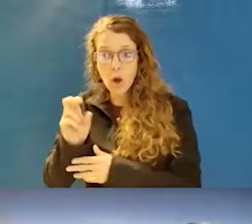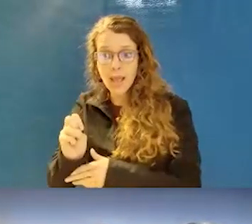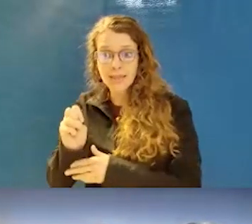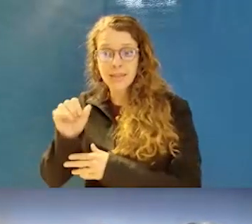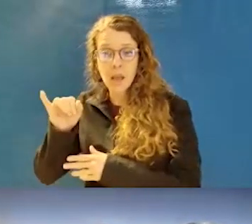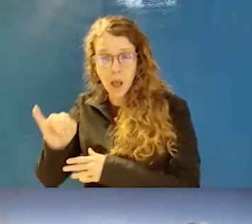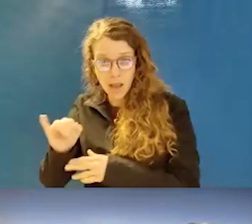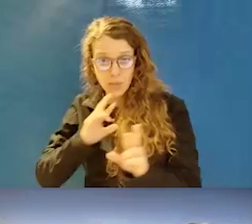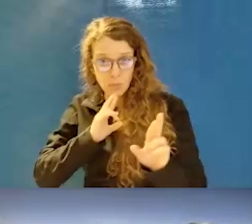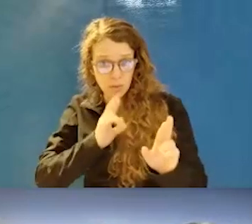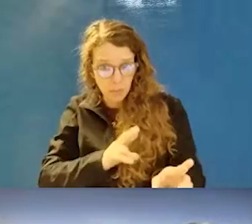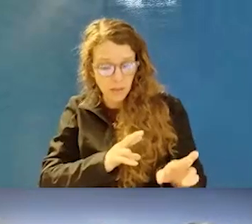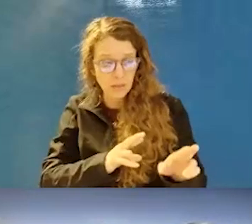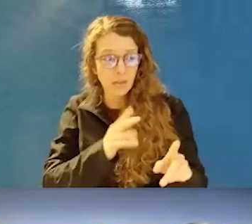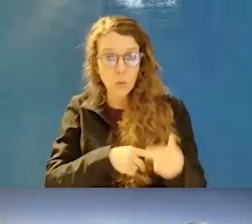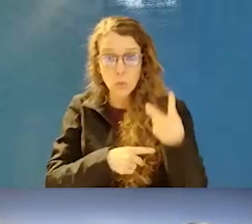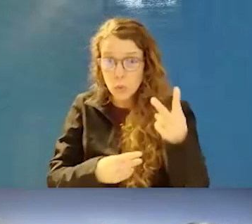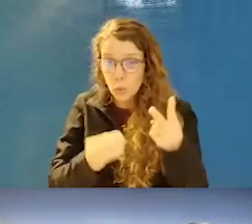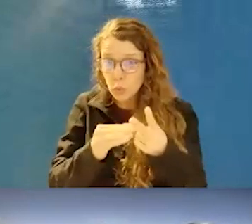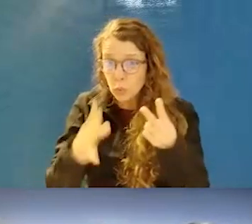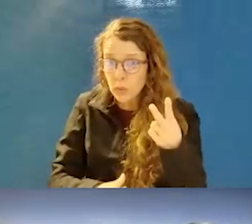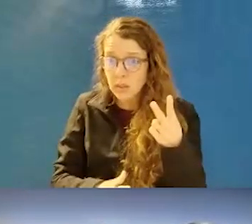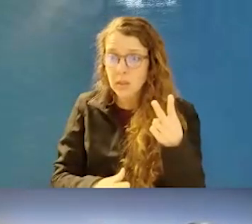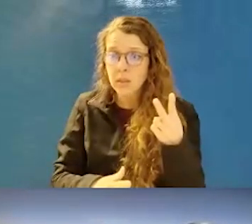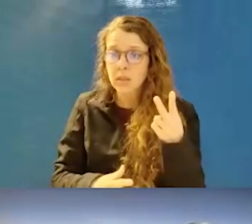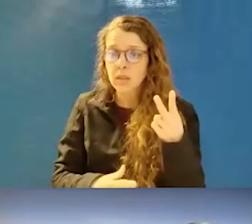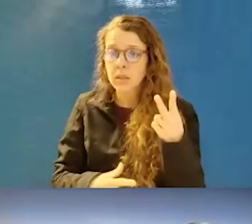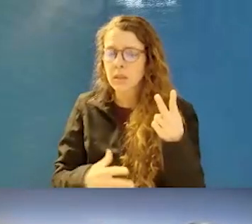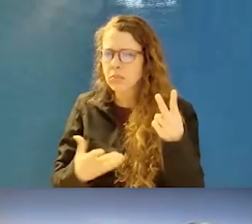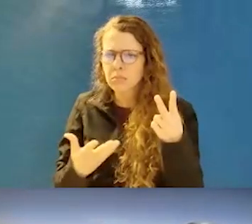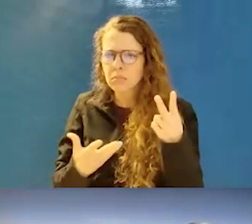slash evaluation for two students. It's a question. No.